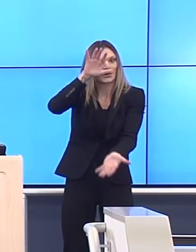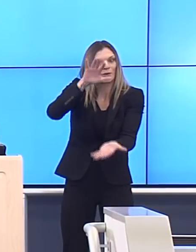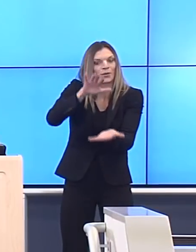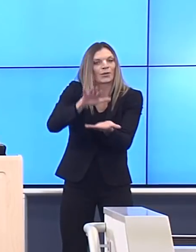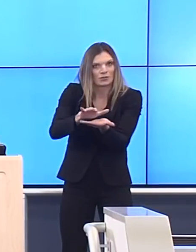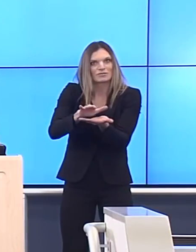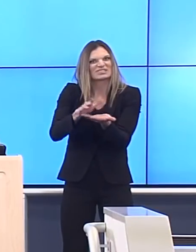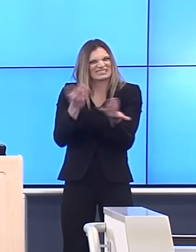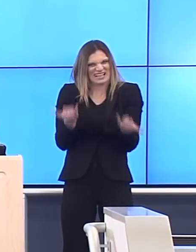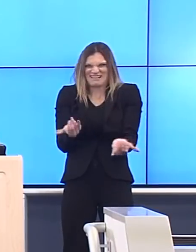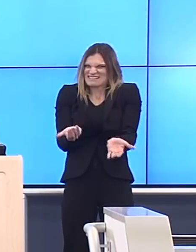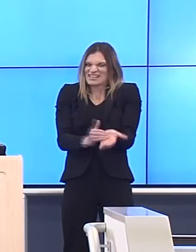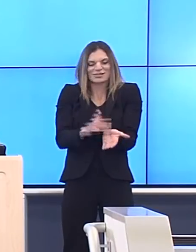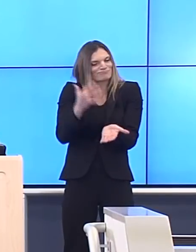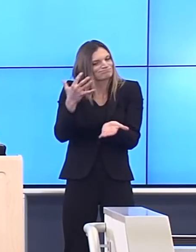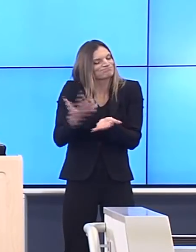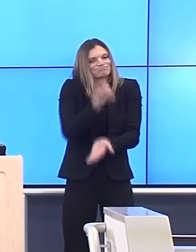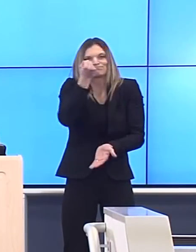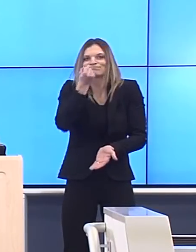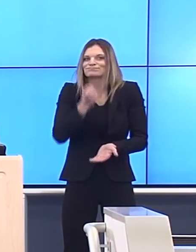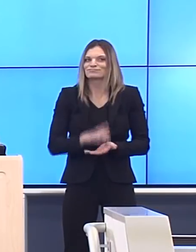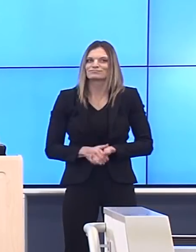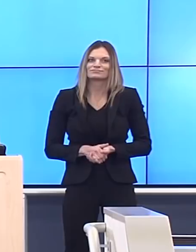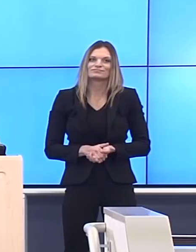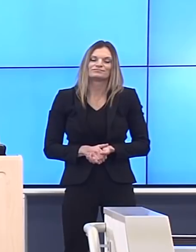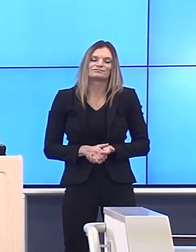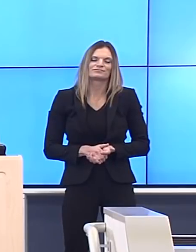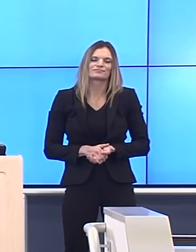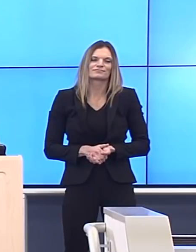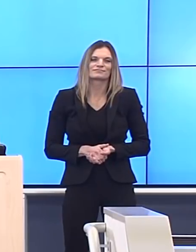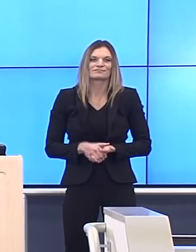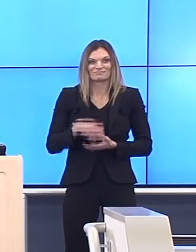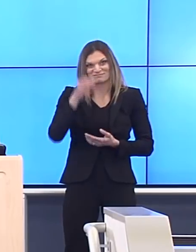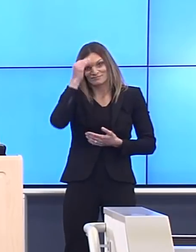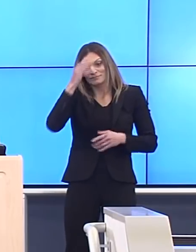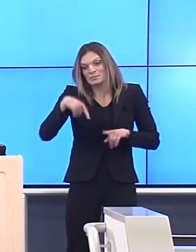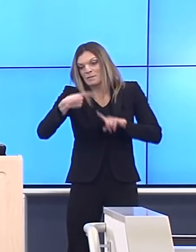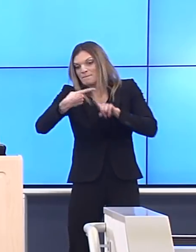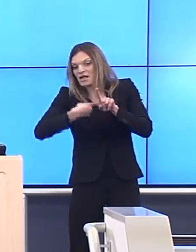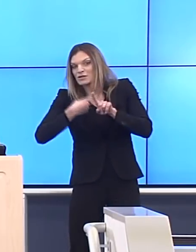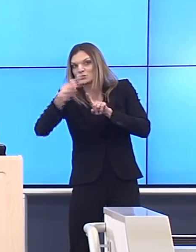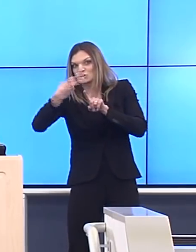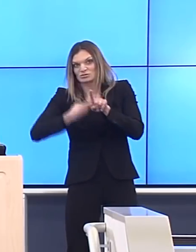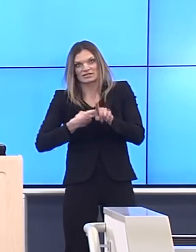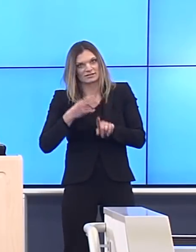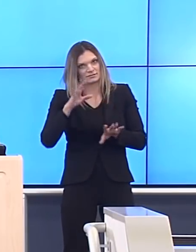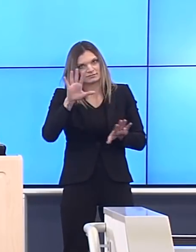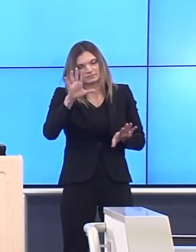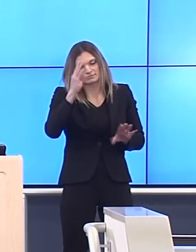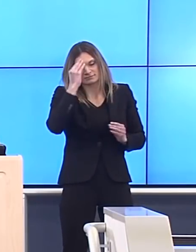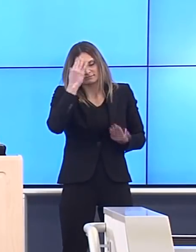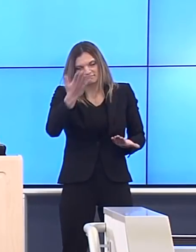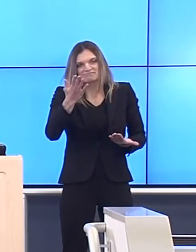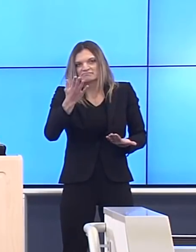ROLE IN THIS FIGHT. SO LET'S CHALLENGE THE ENERGY THAT WE STOPPED THE CURVE. THIS IS GOING TO BE A TOPPLE ACUFF,